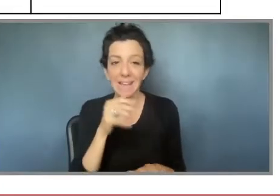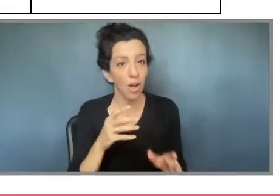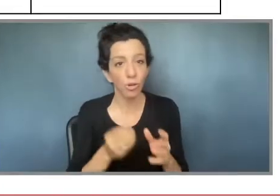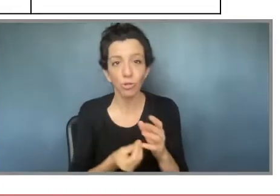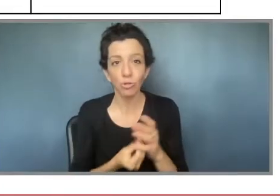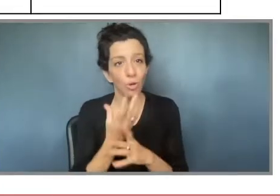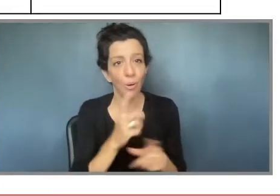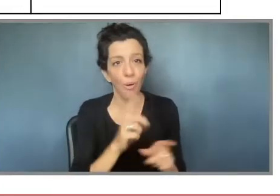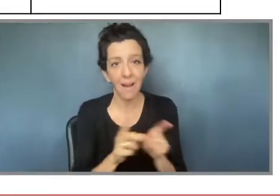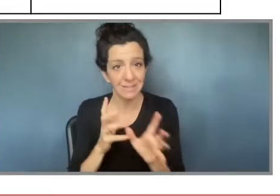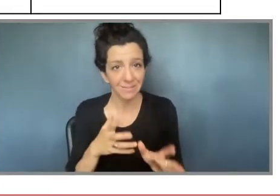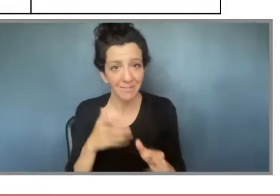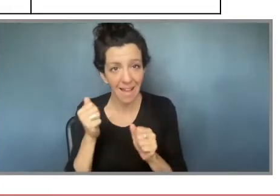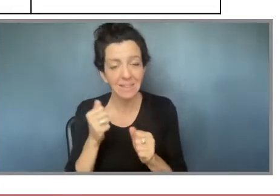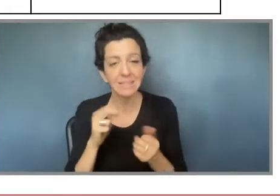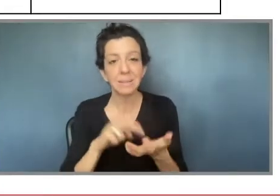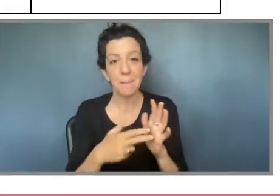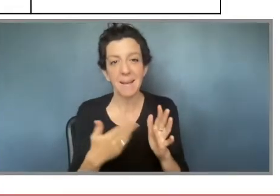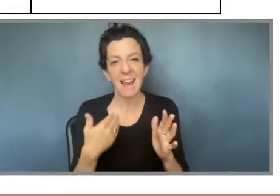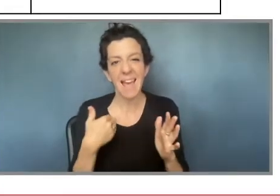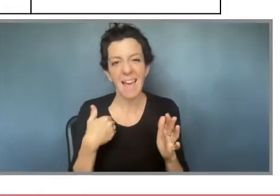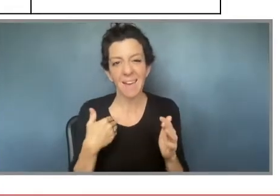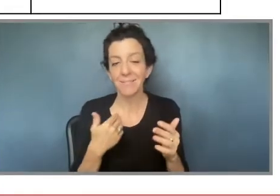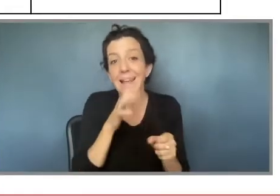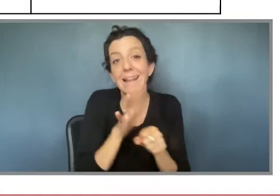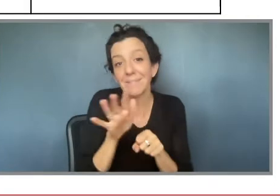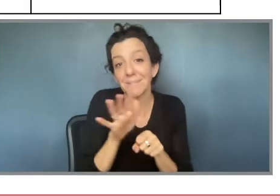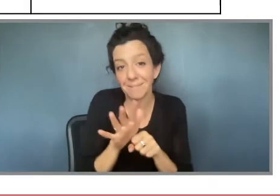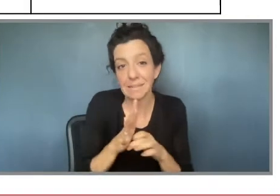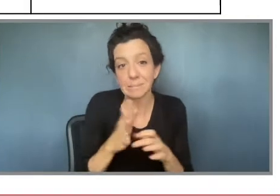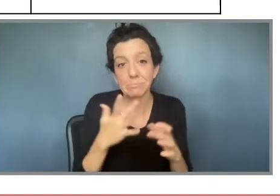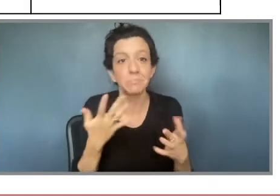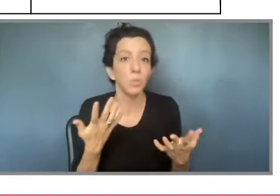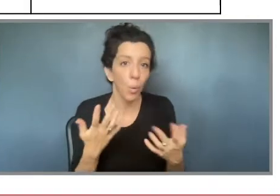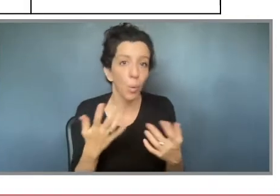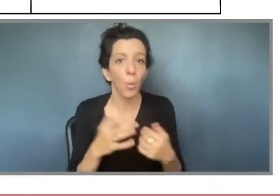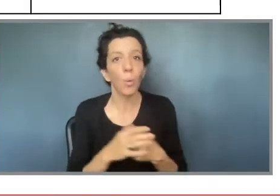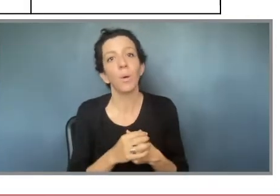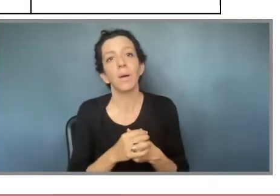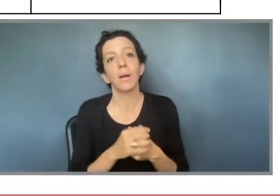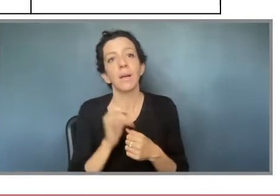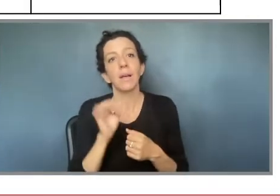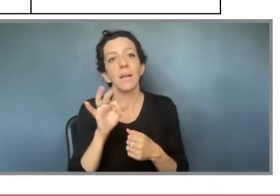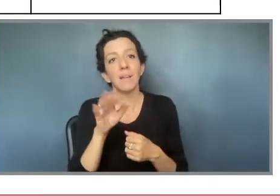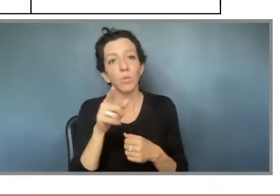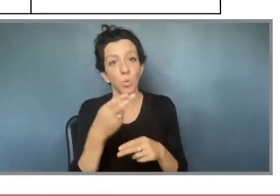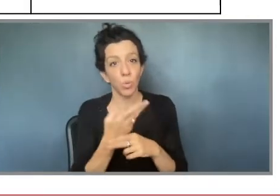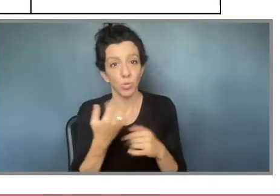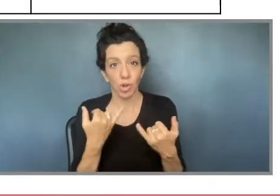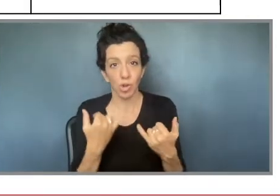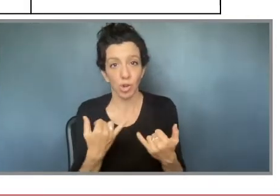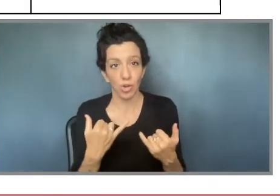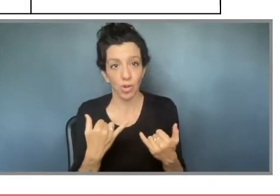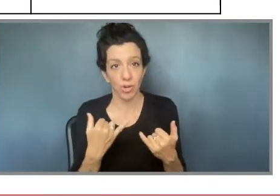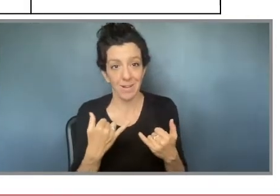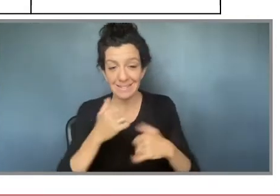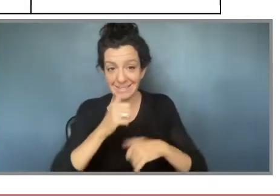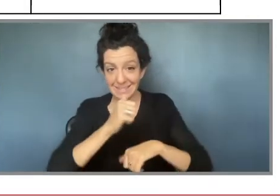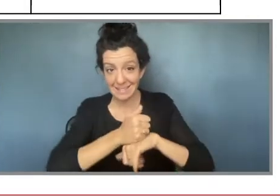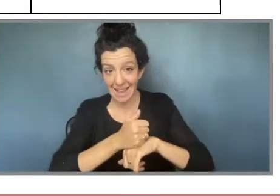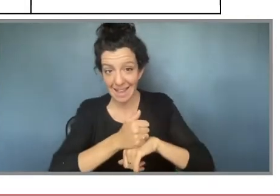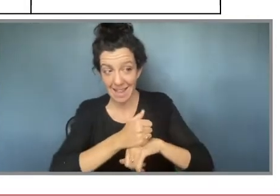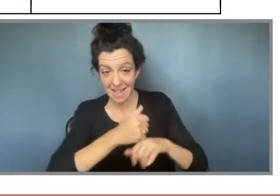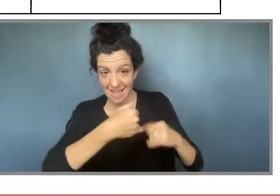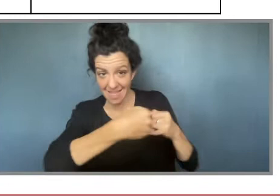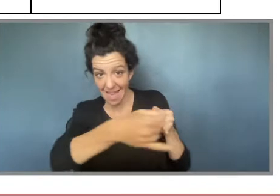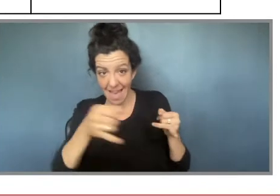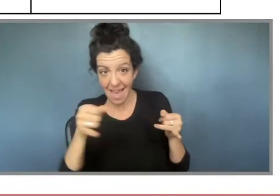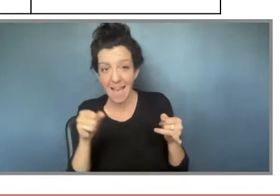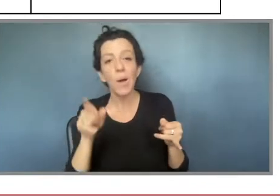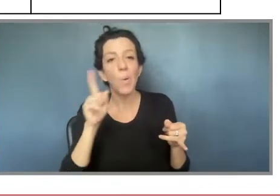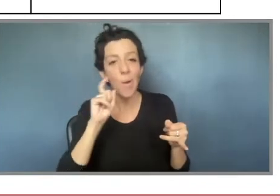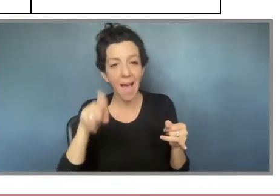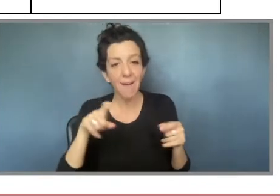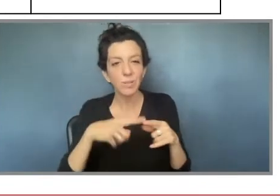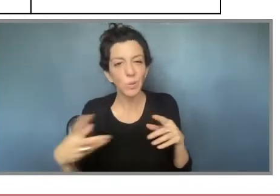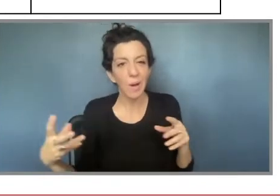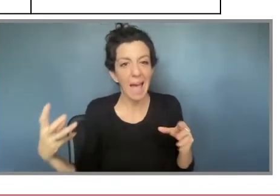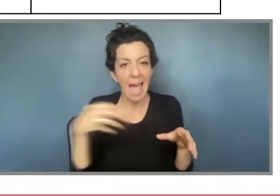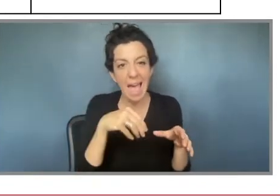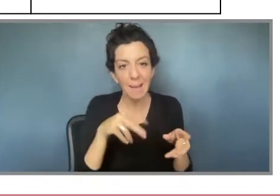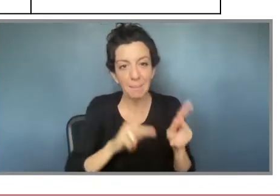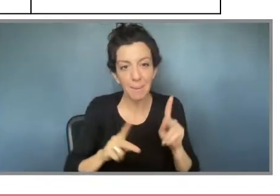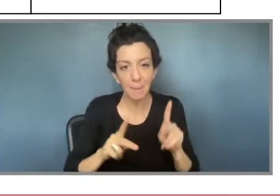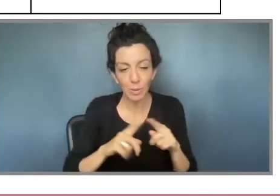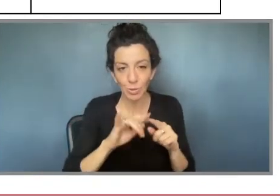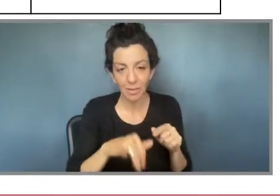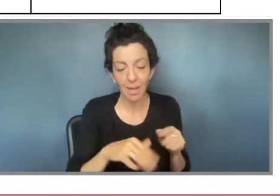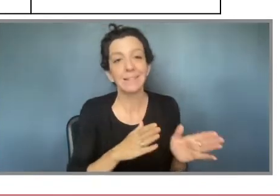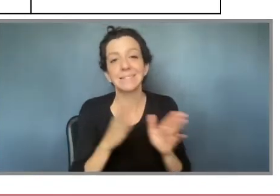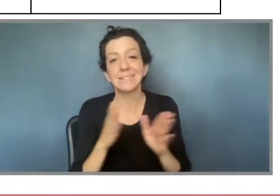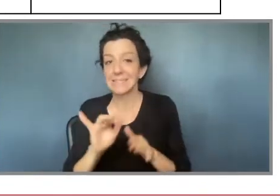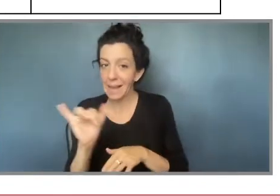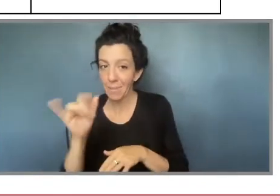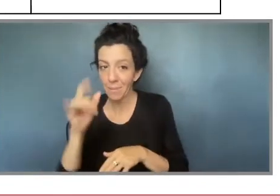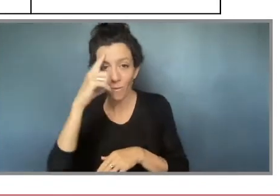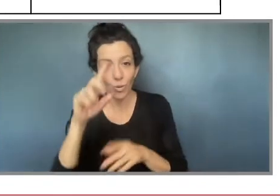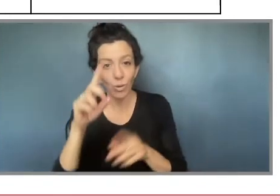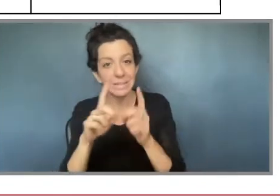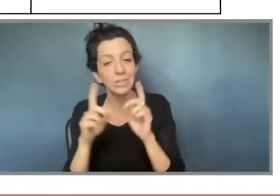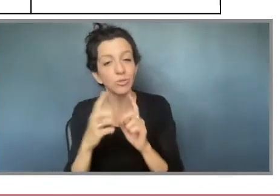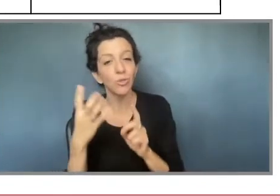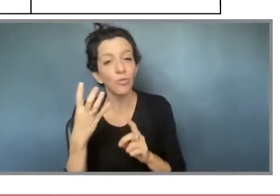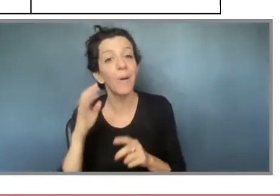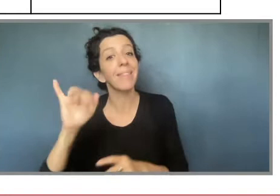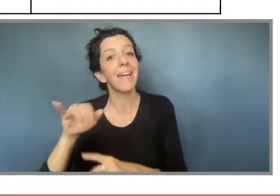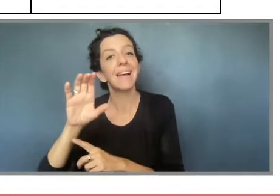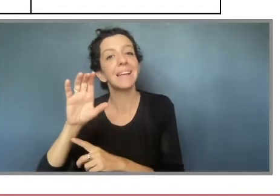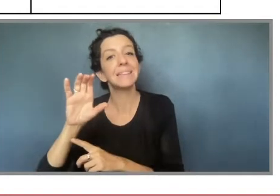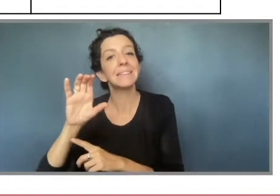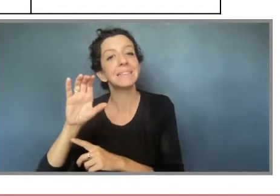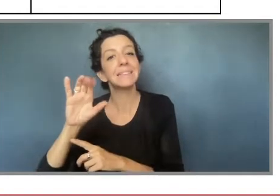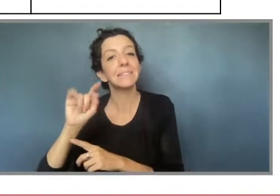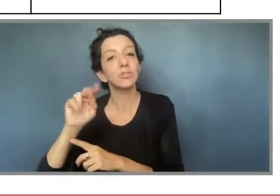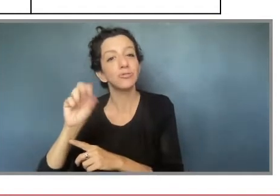Studio: did not grow as quickly, so they have a deficit of population, so that will, if you if you use its current